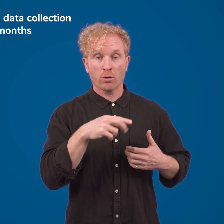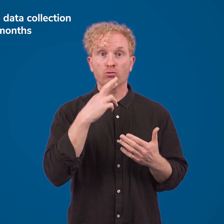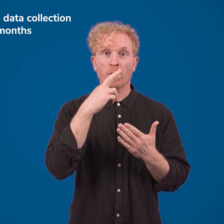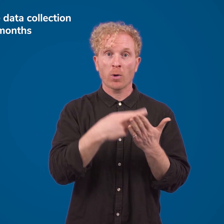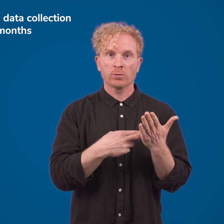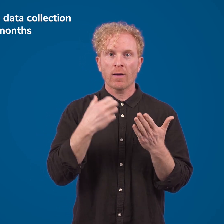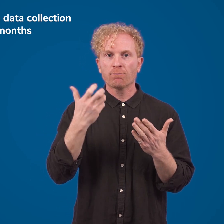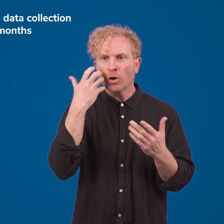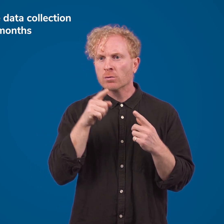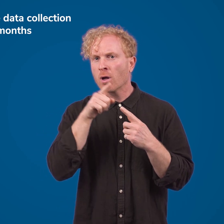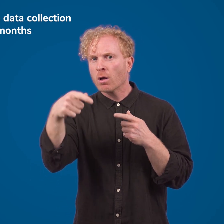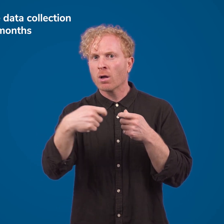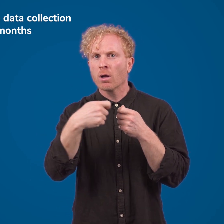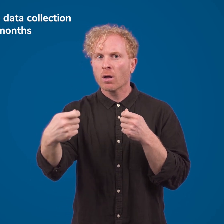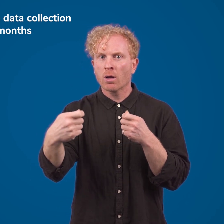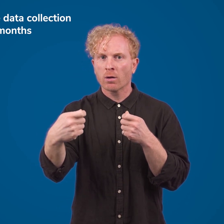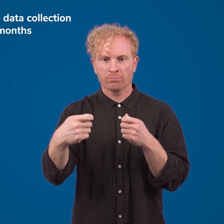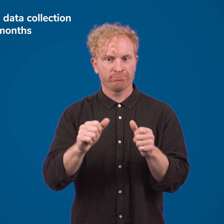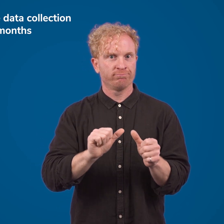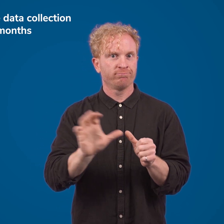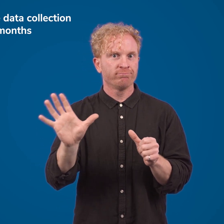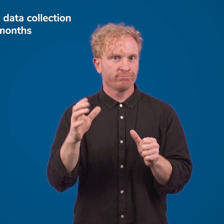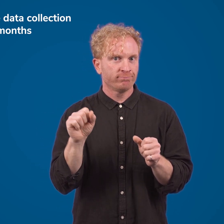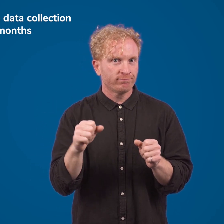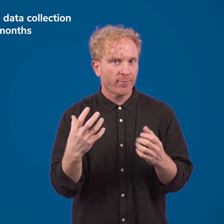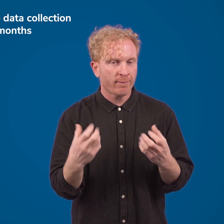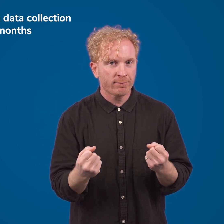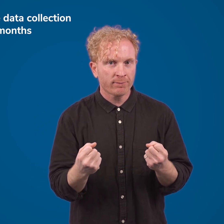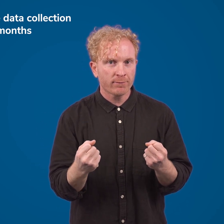the reporting of some future measures remains outstanding.